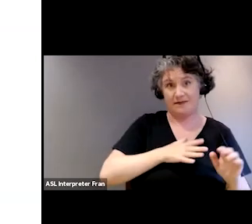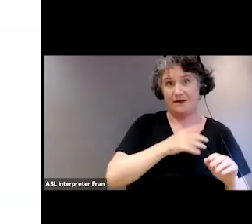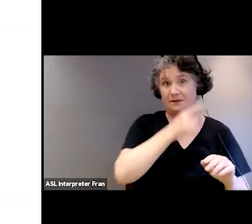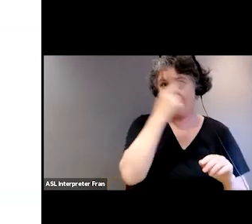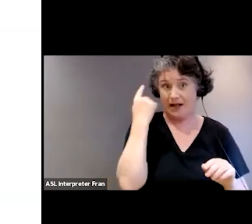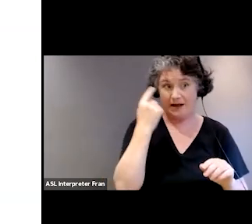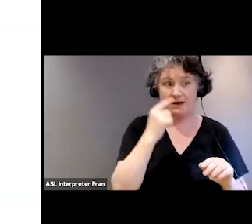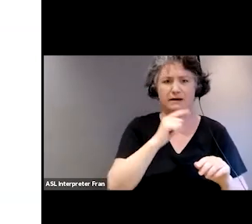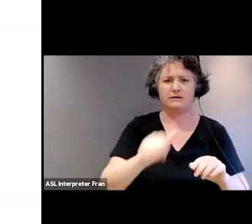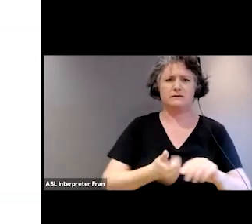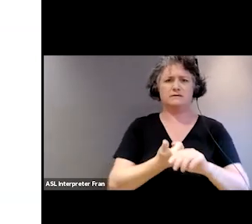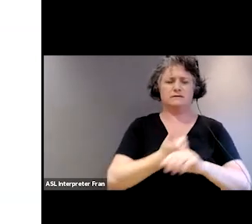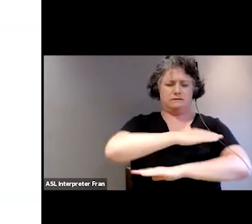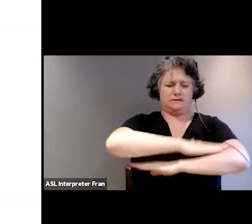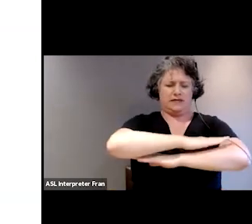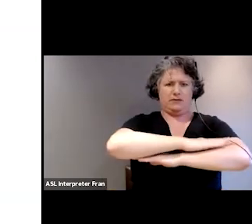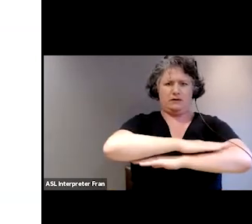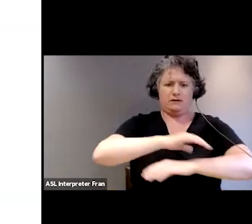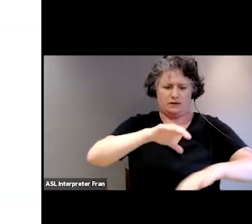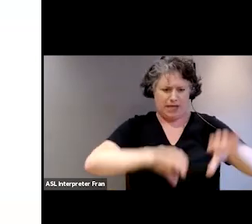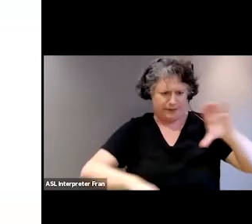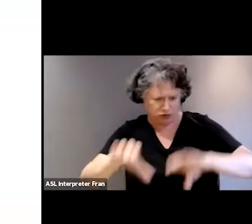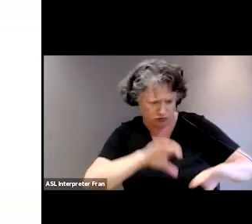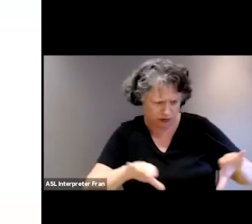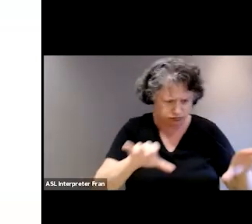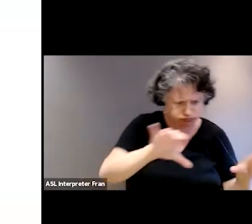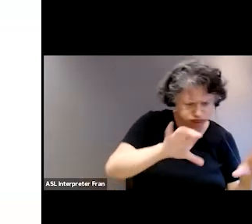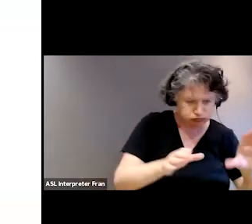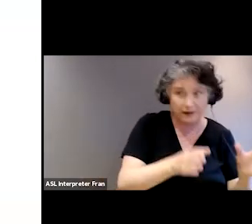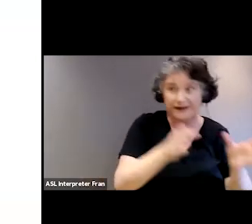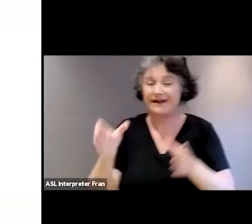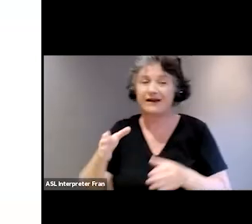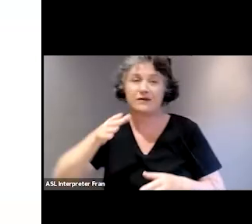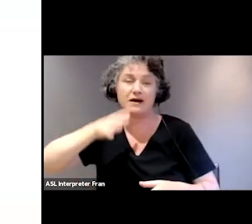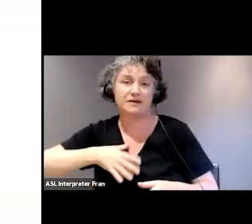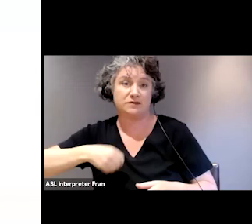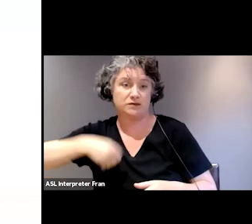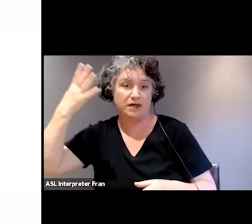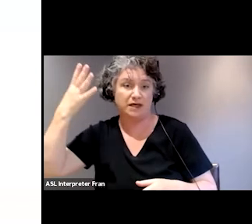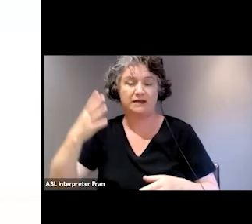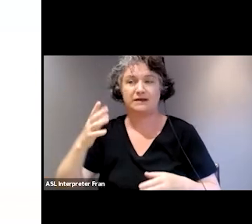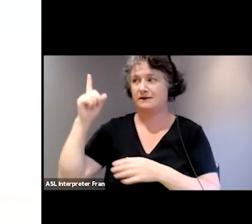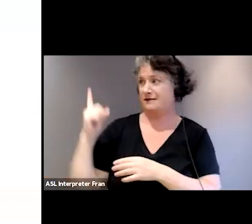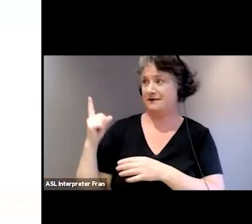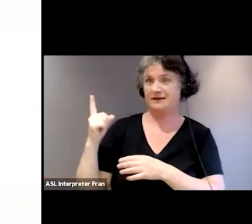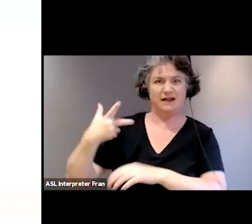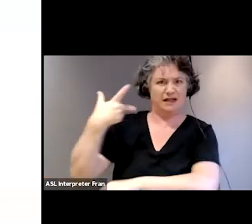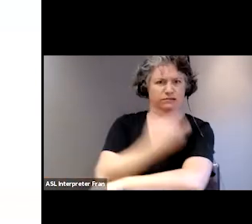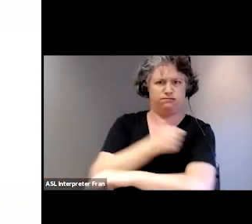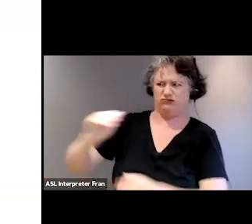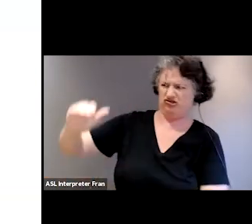means immunology experts, but we will do our best to respond to any questions and if they are beyond our scope we are happy to provide resources or follow up afterwards with links to